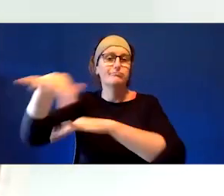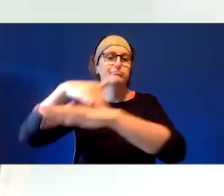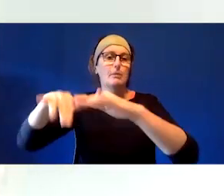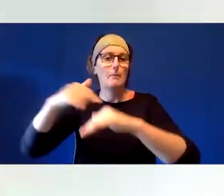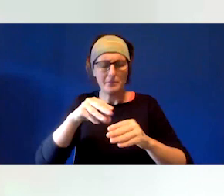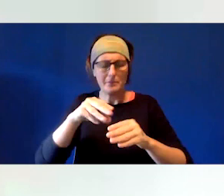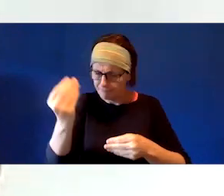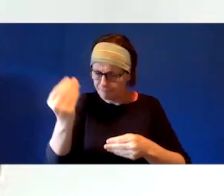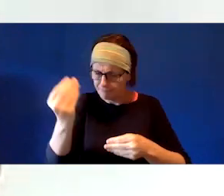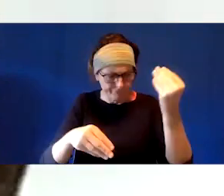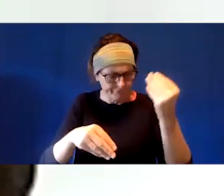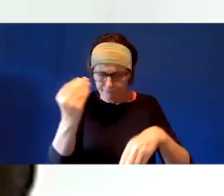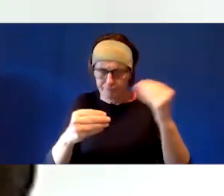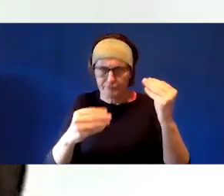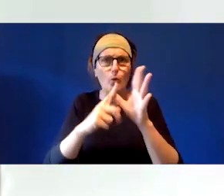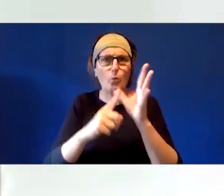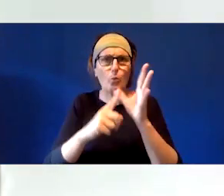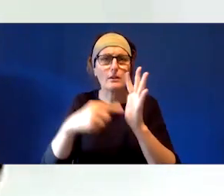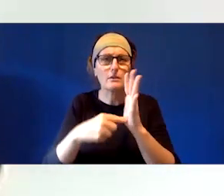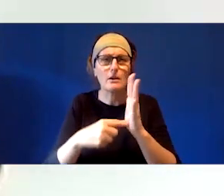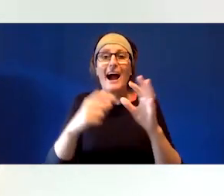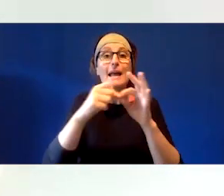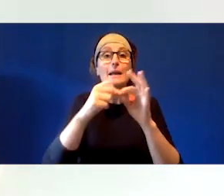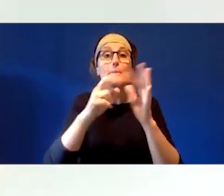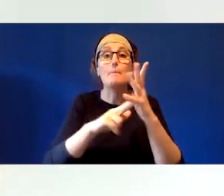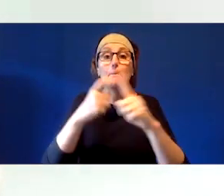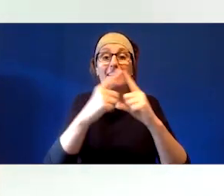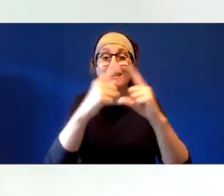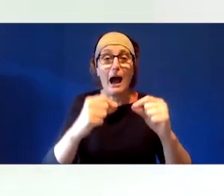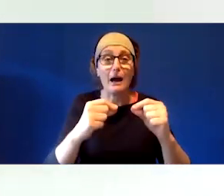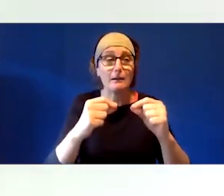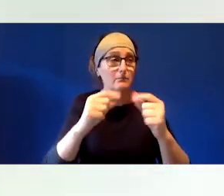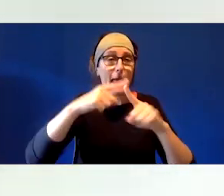I had bank cards that were expired by about 2.5 years in mine.